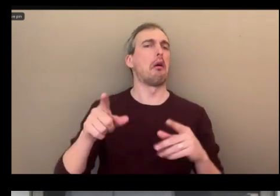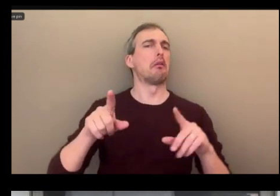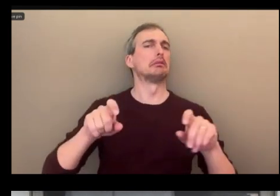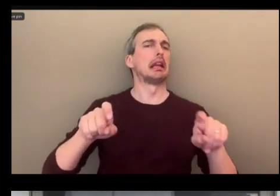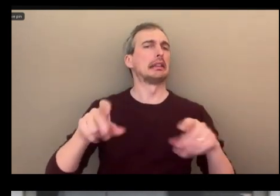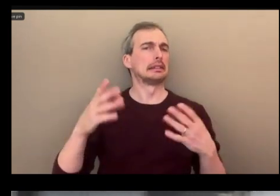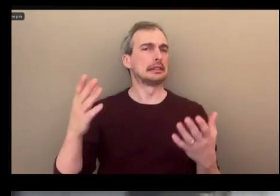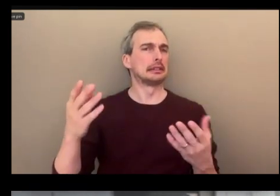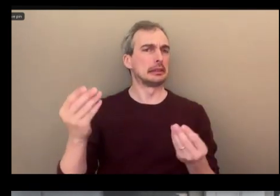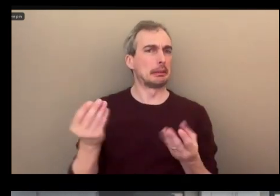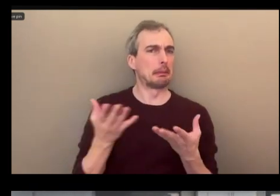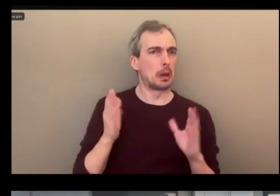All right. We have an Apple TV.